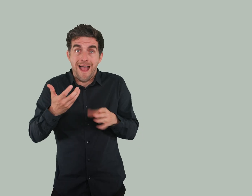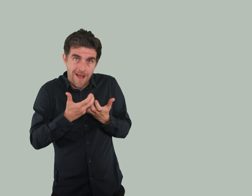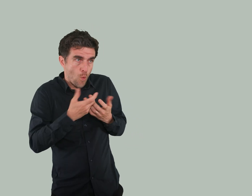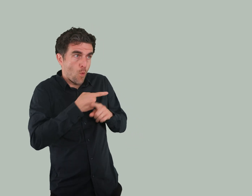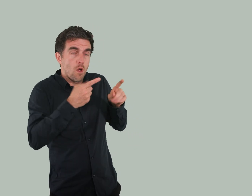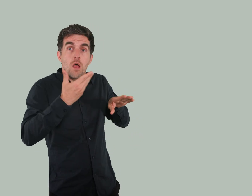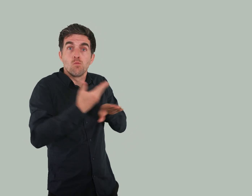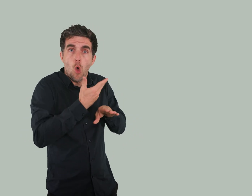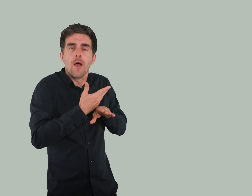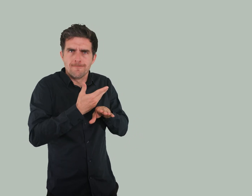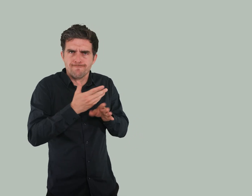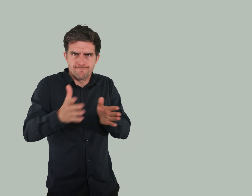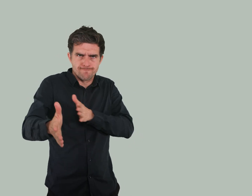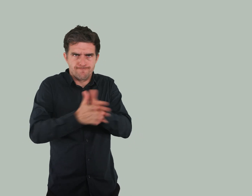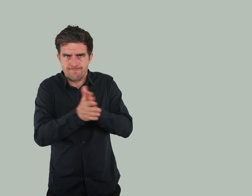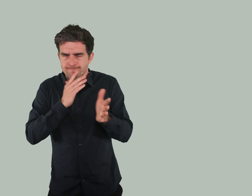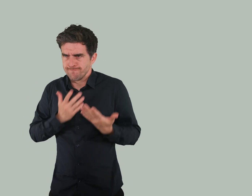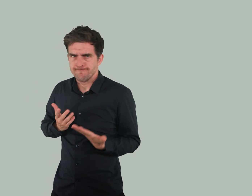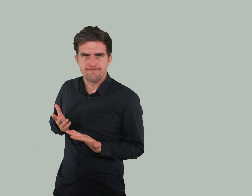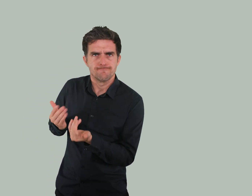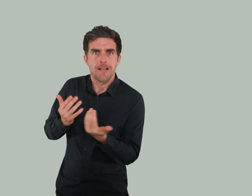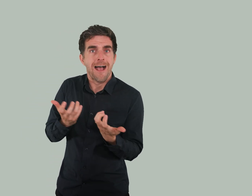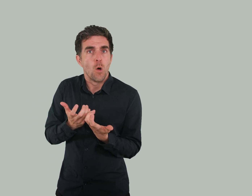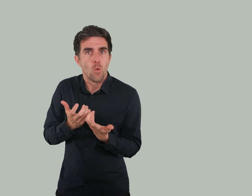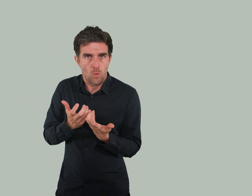how employers recruit,